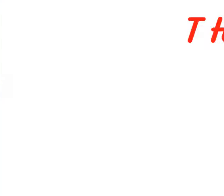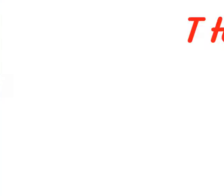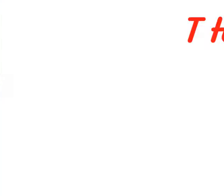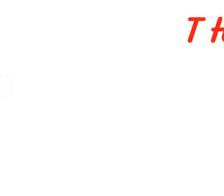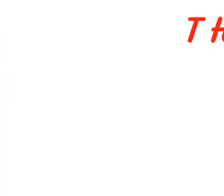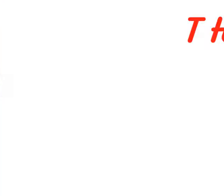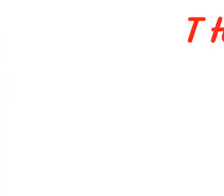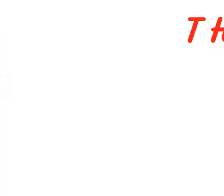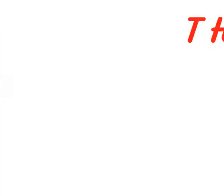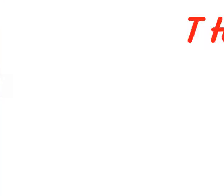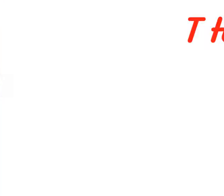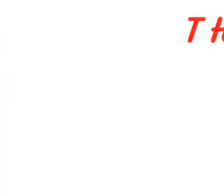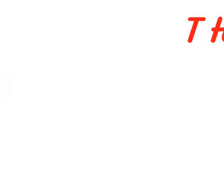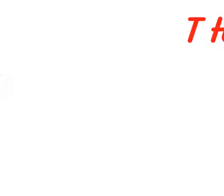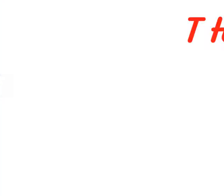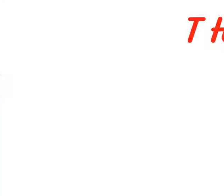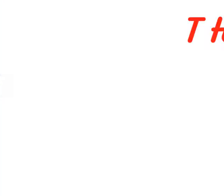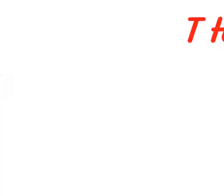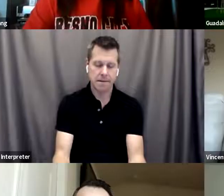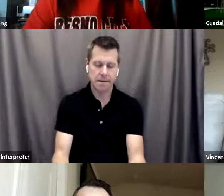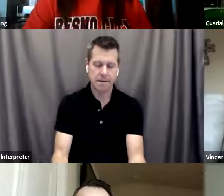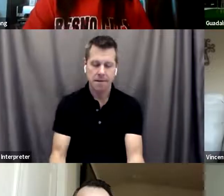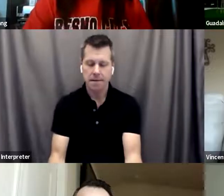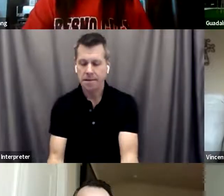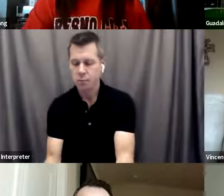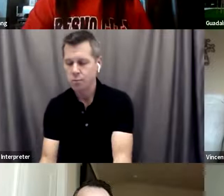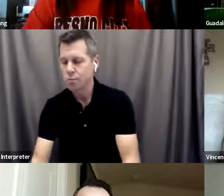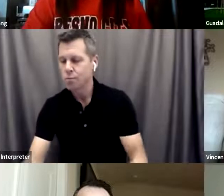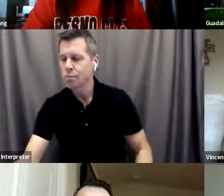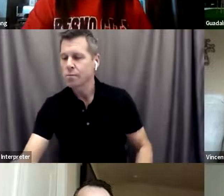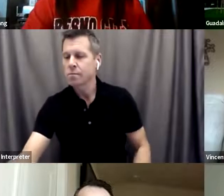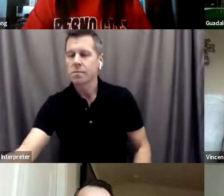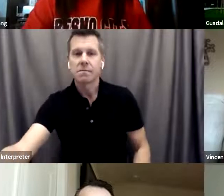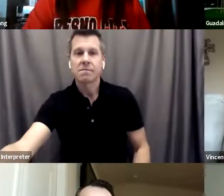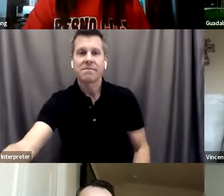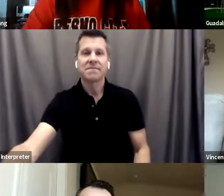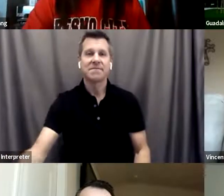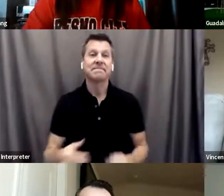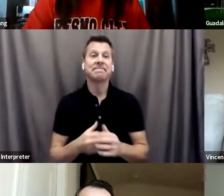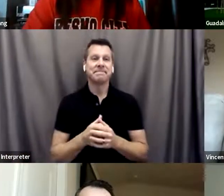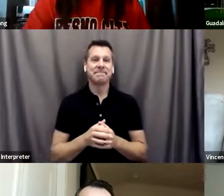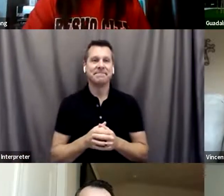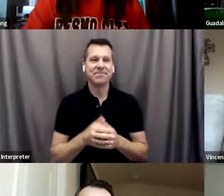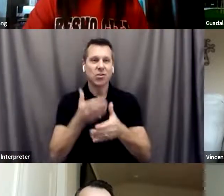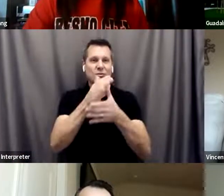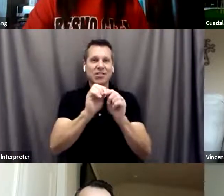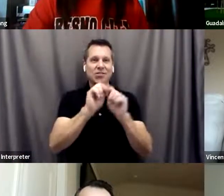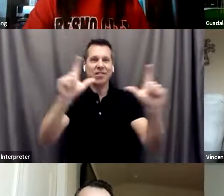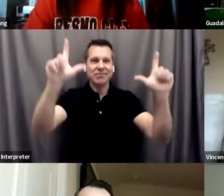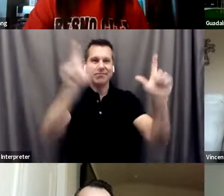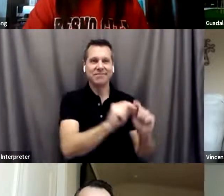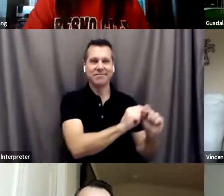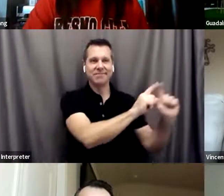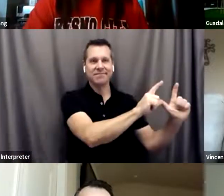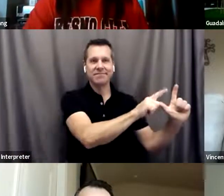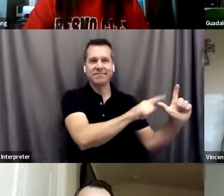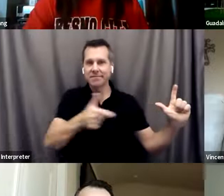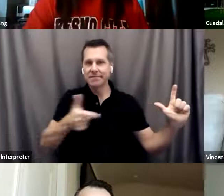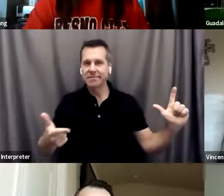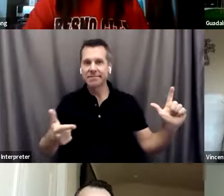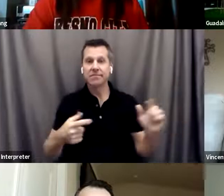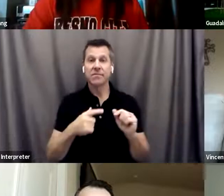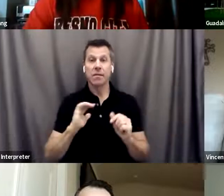Look at that, can you stop your screen share or board? Thank you. Alright guys, as we transition from our role or from from the